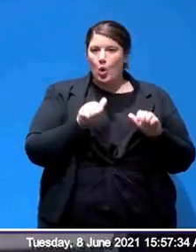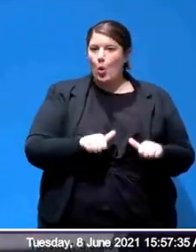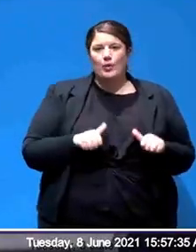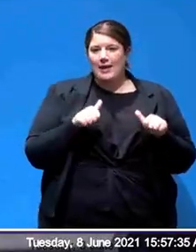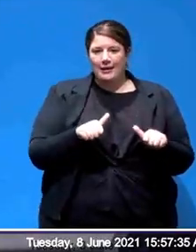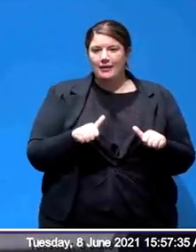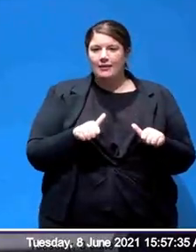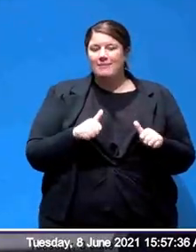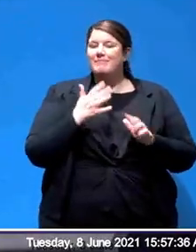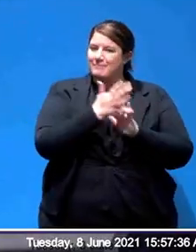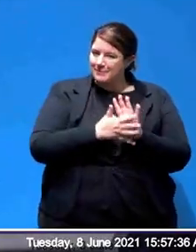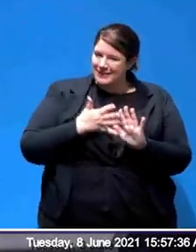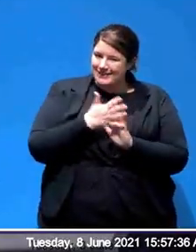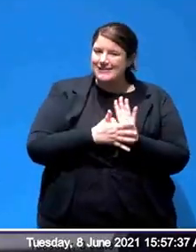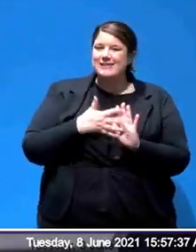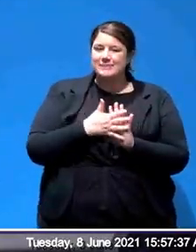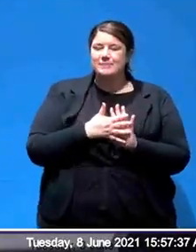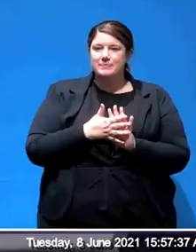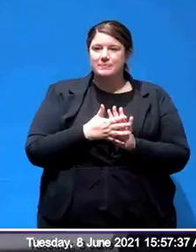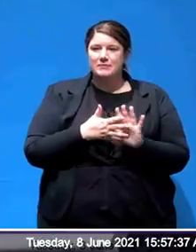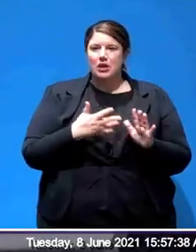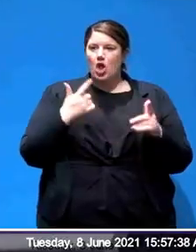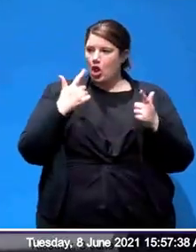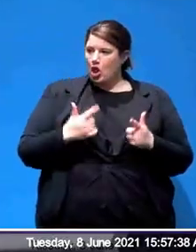So, therefore, you know, there was a lot of time went by there.